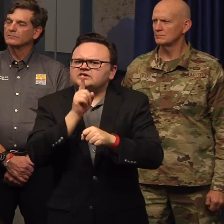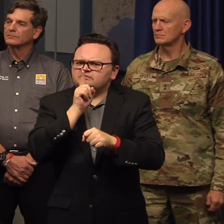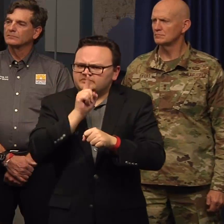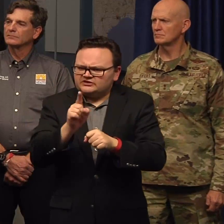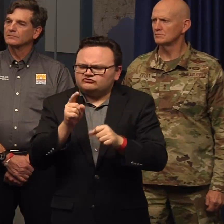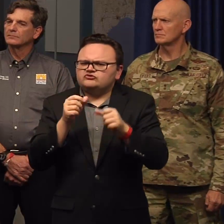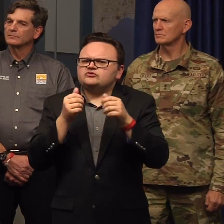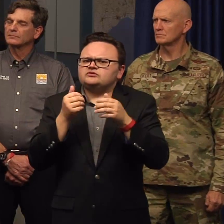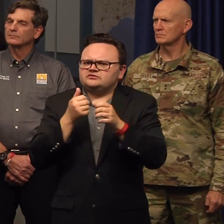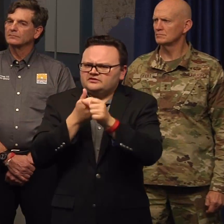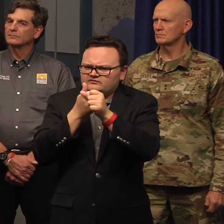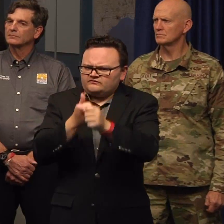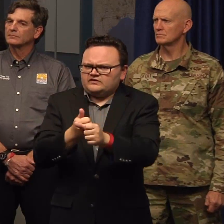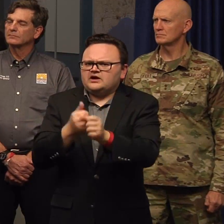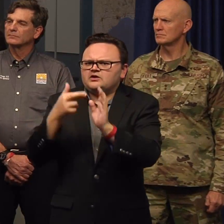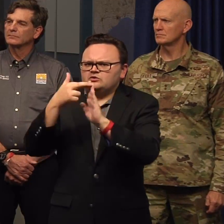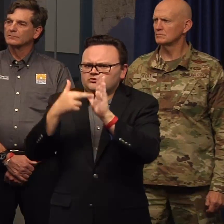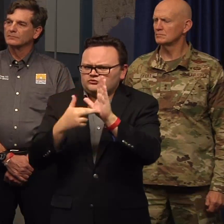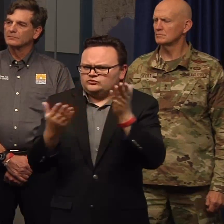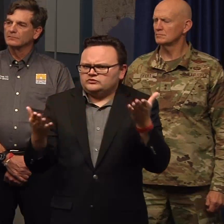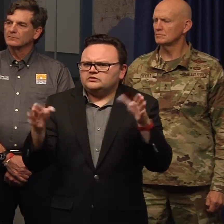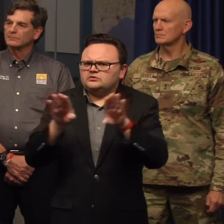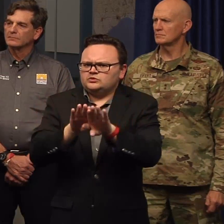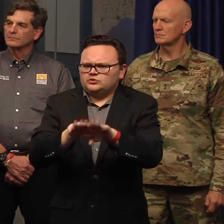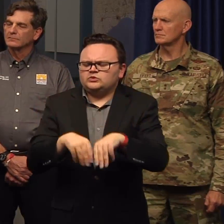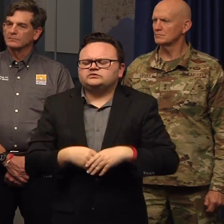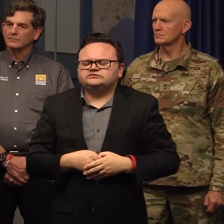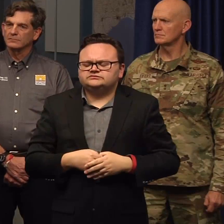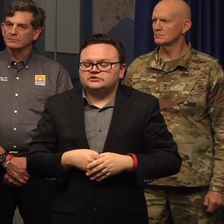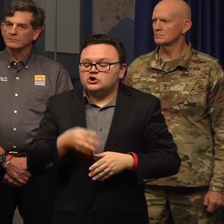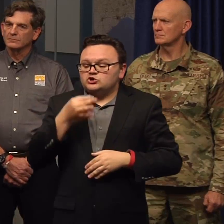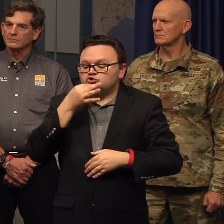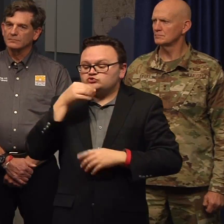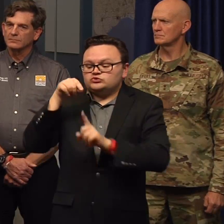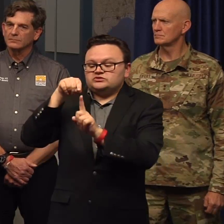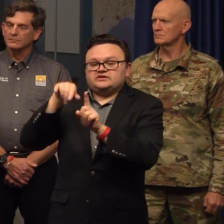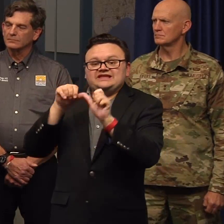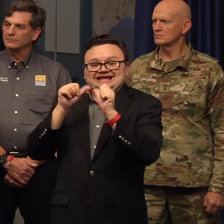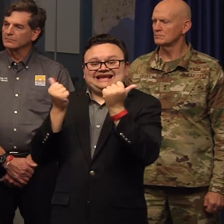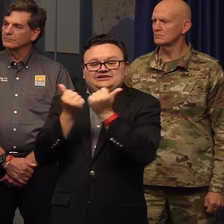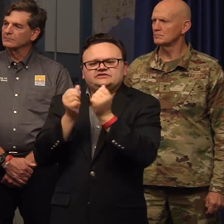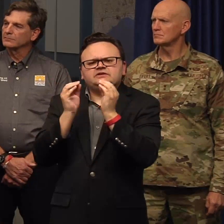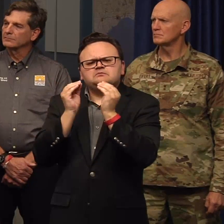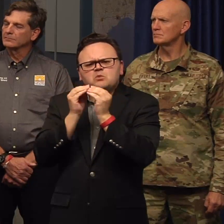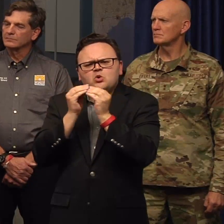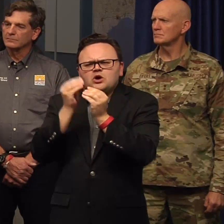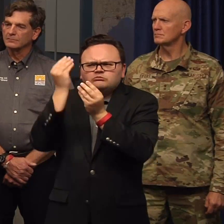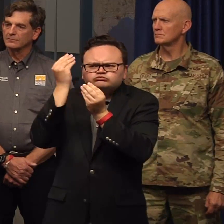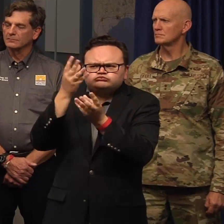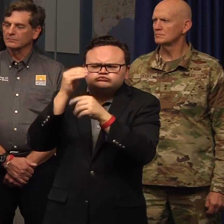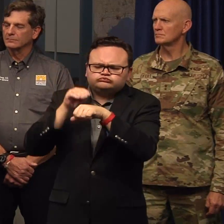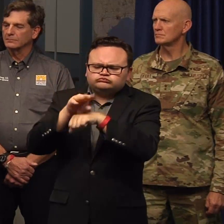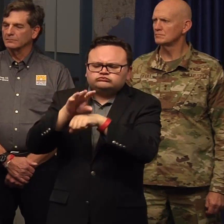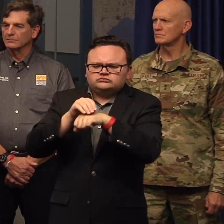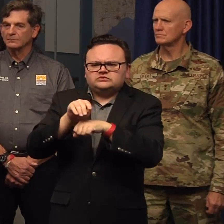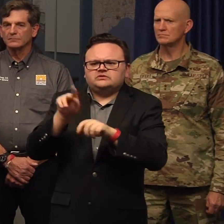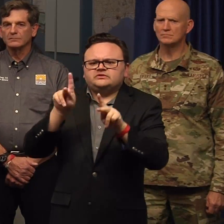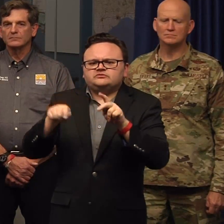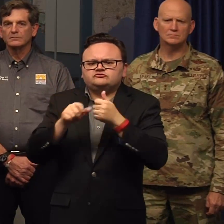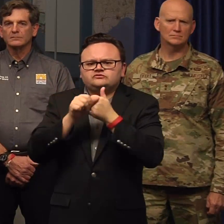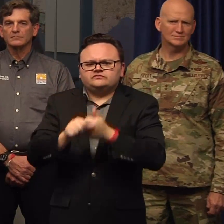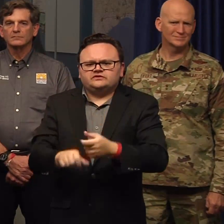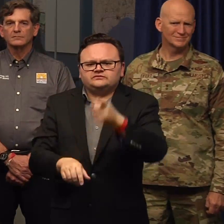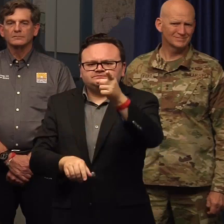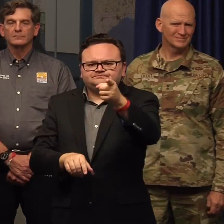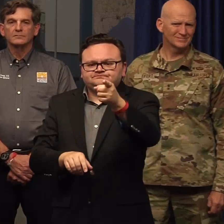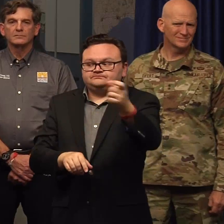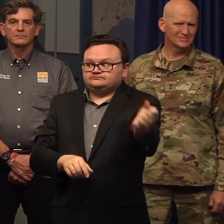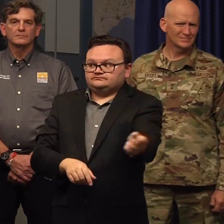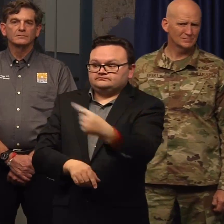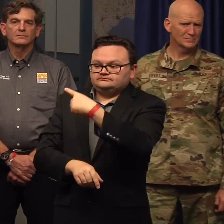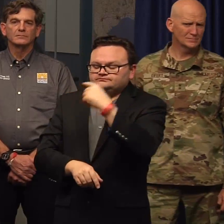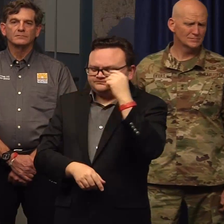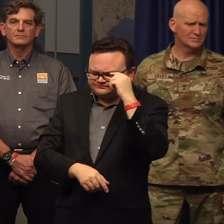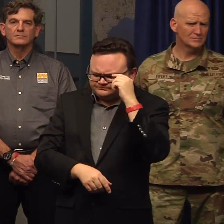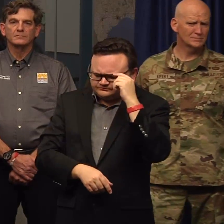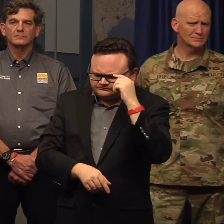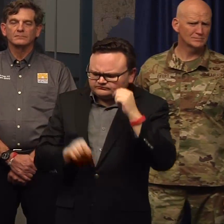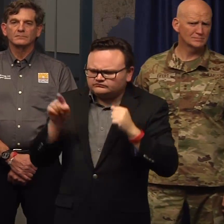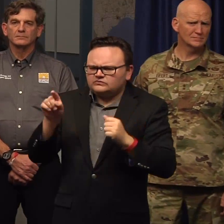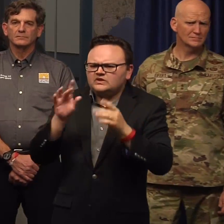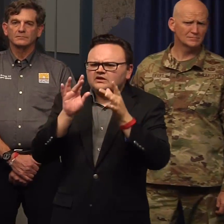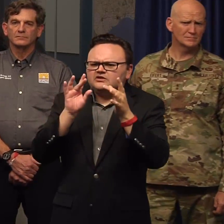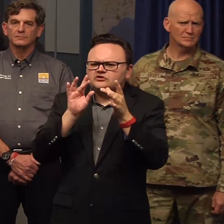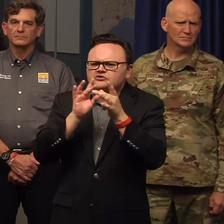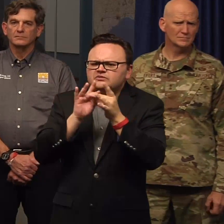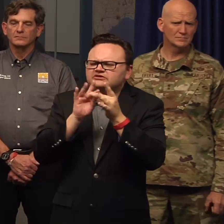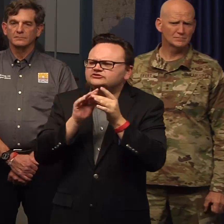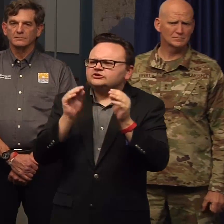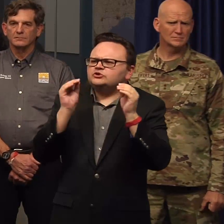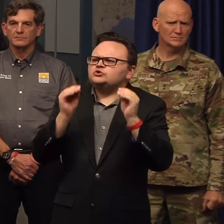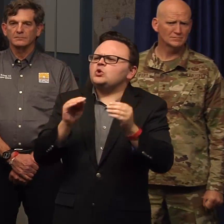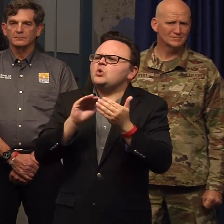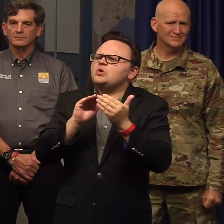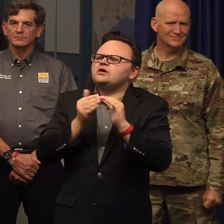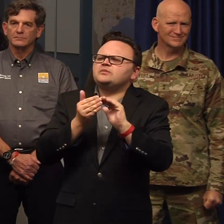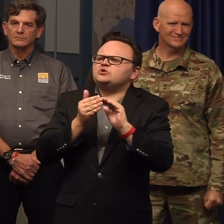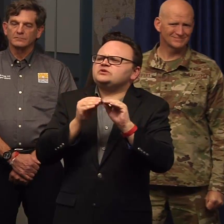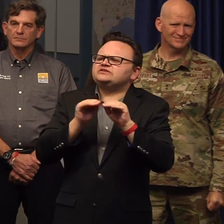30 DAYS AND WE HAVE OUR DBPR